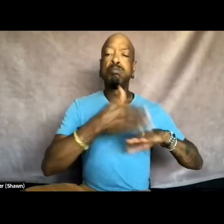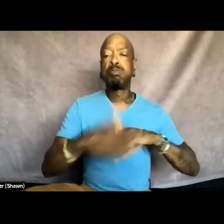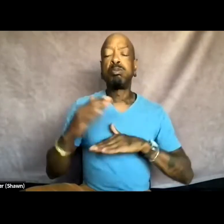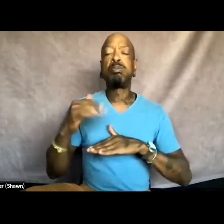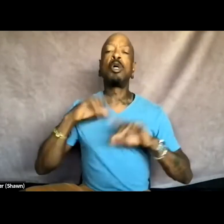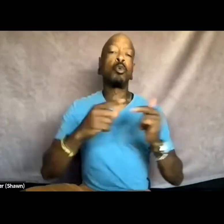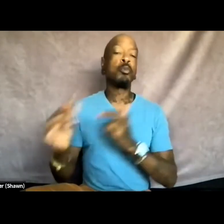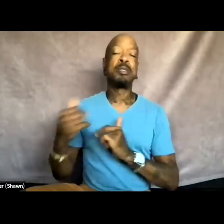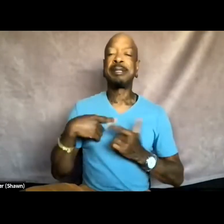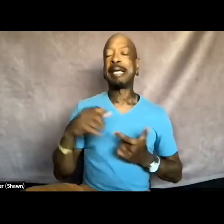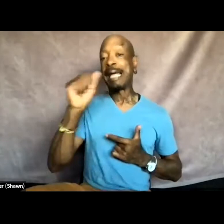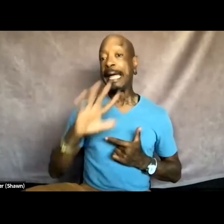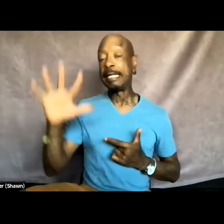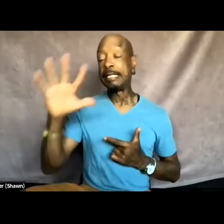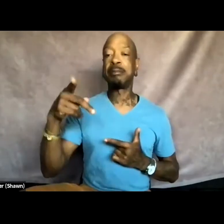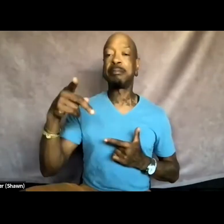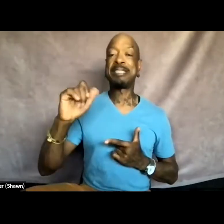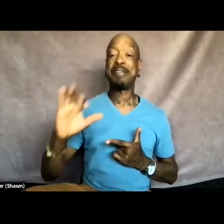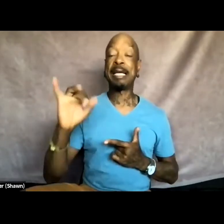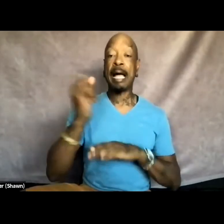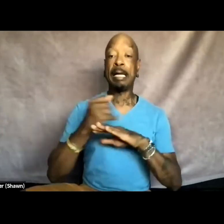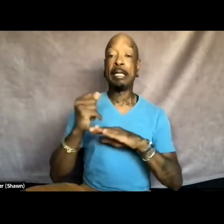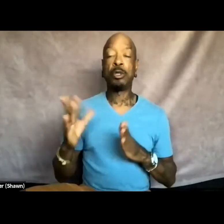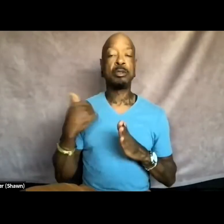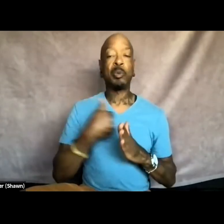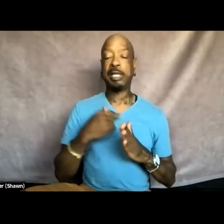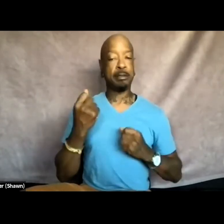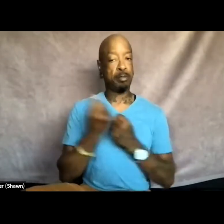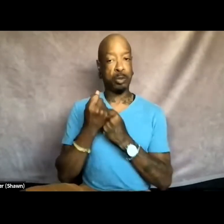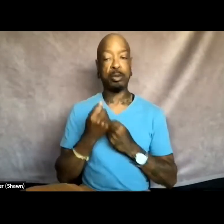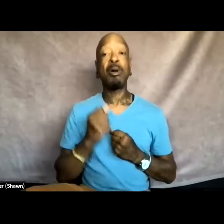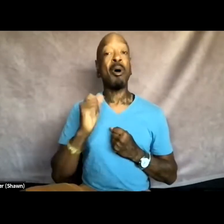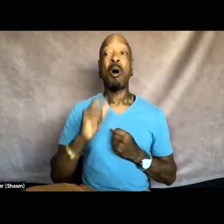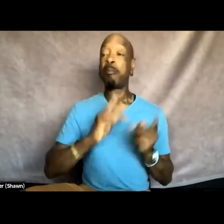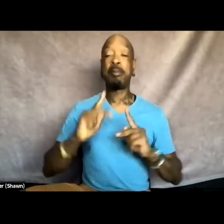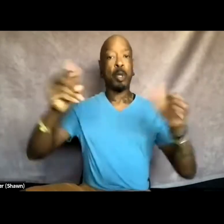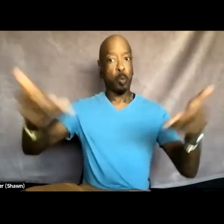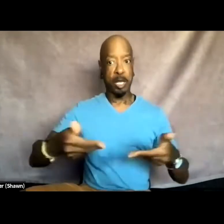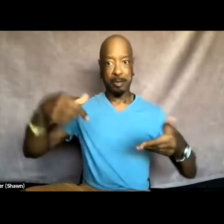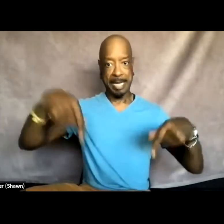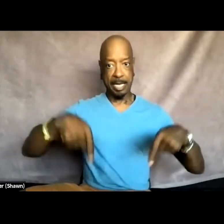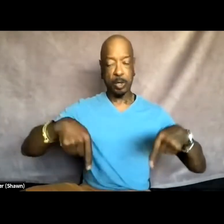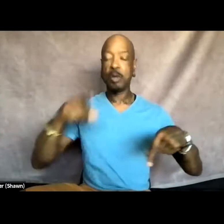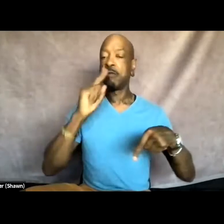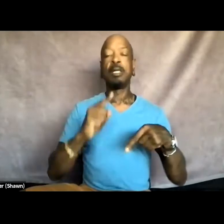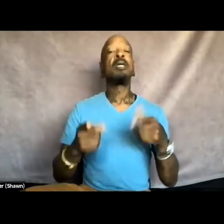Nicole Redding (she/her): And we stand in solidarity and support all are welcome in this space and it's important more than ever to elevate the voices of those communities,